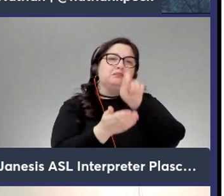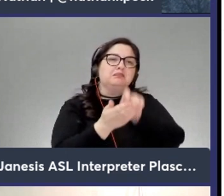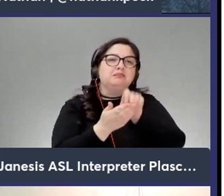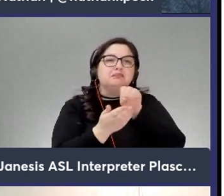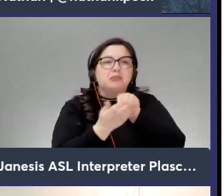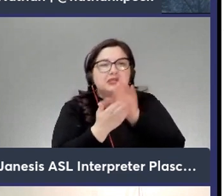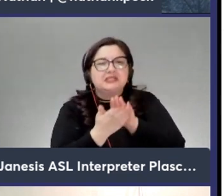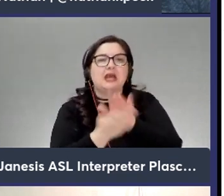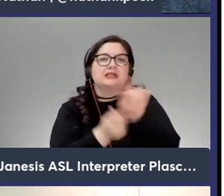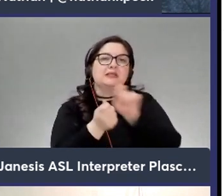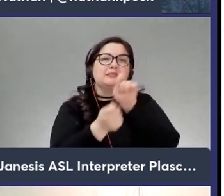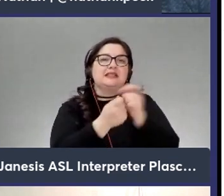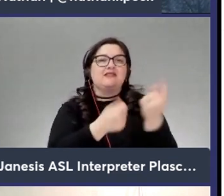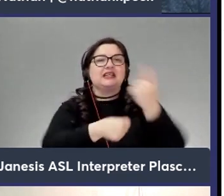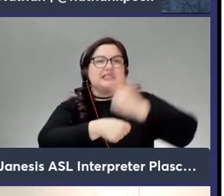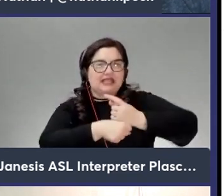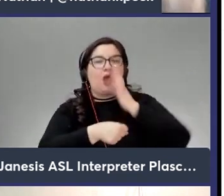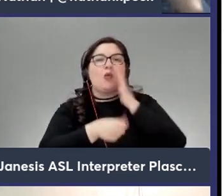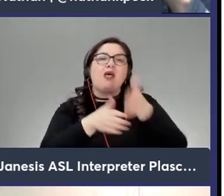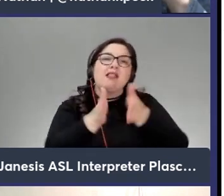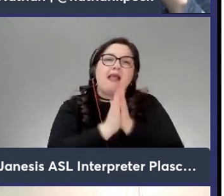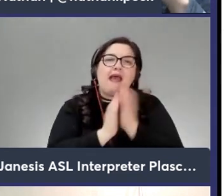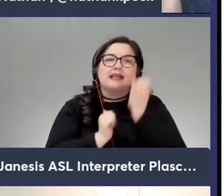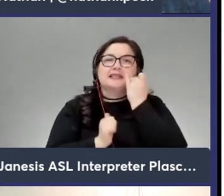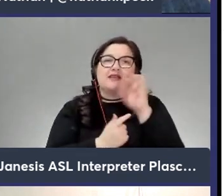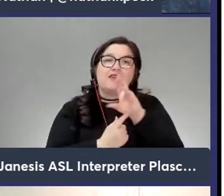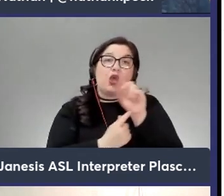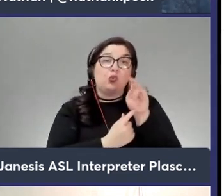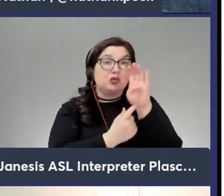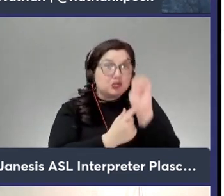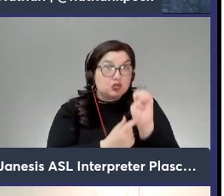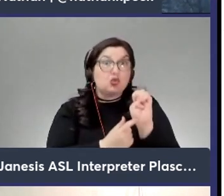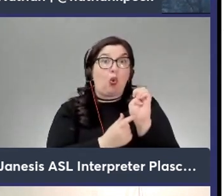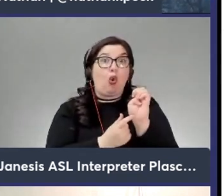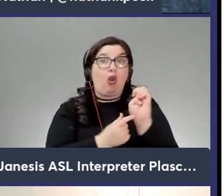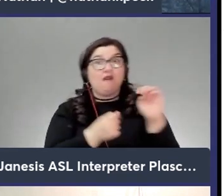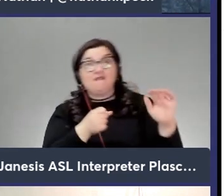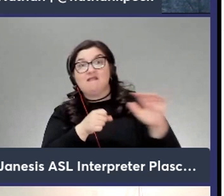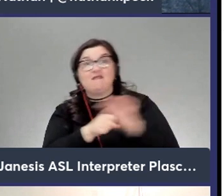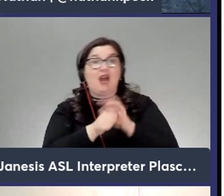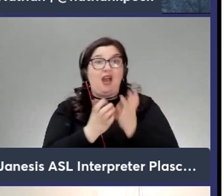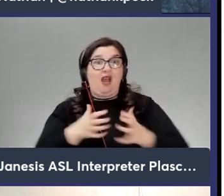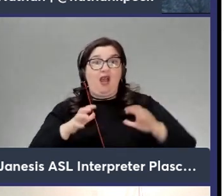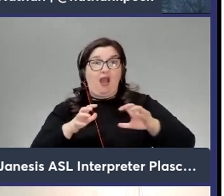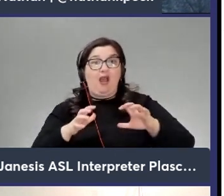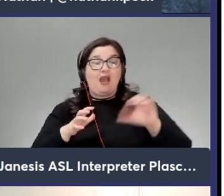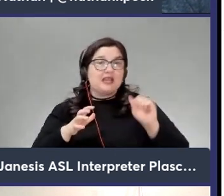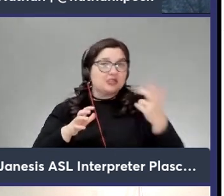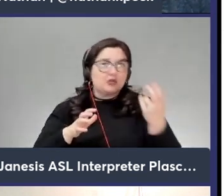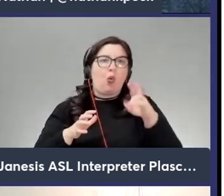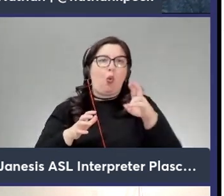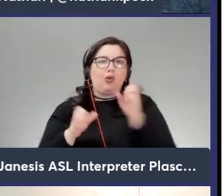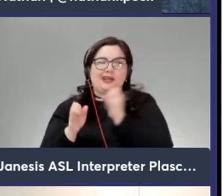And it'll also ask me if I want to restore the entire S3 bucket, or if I want to restore individual S3 objects.